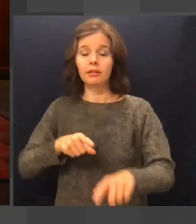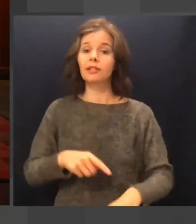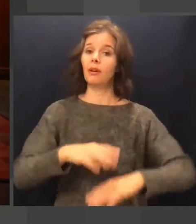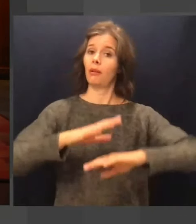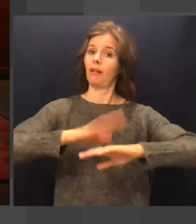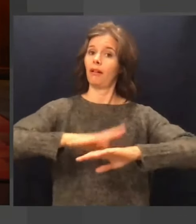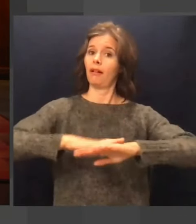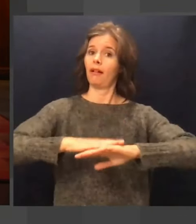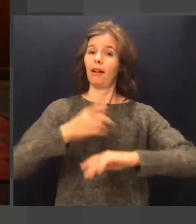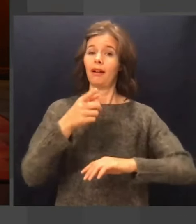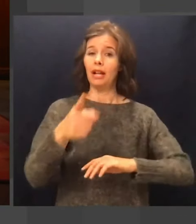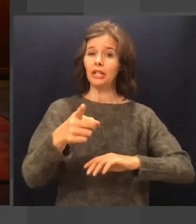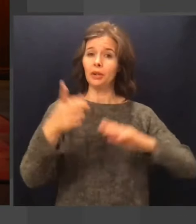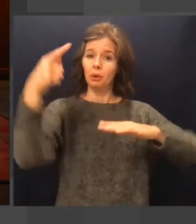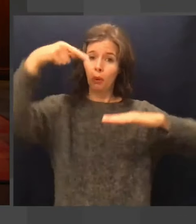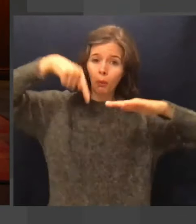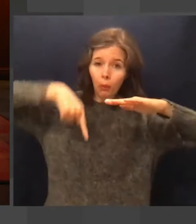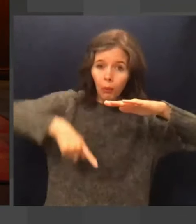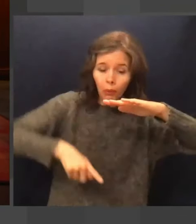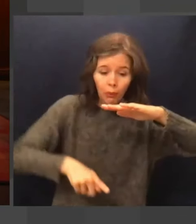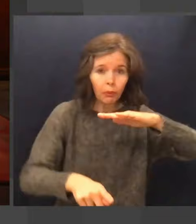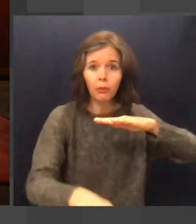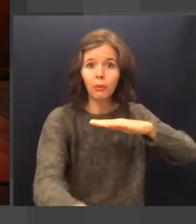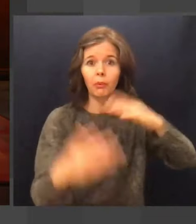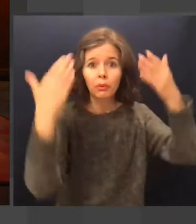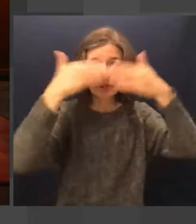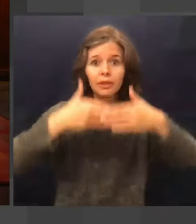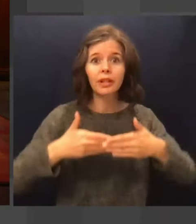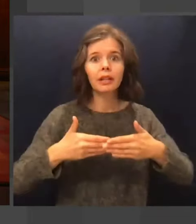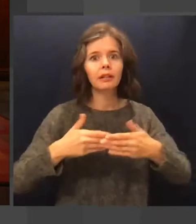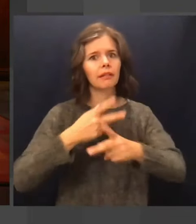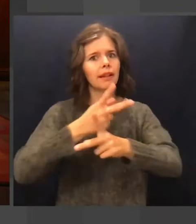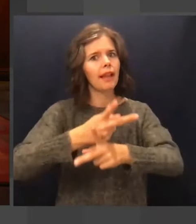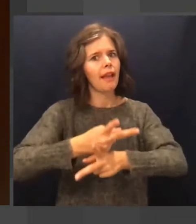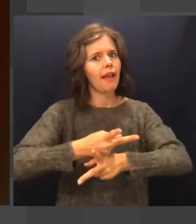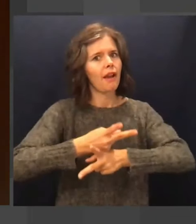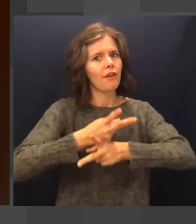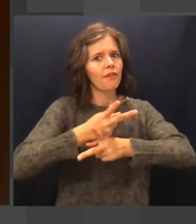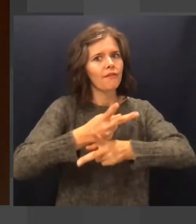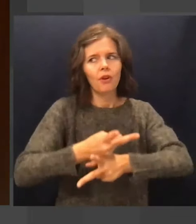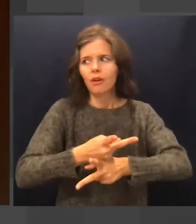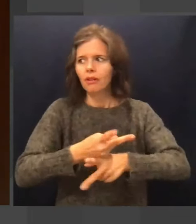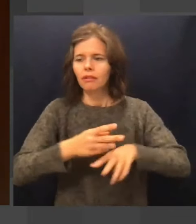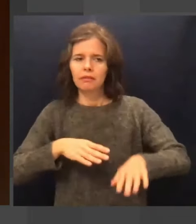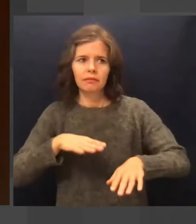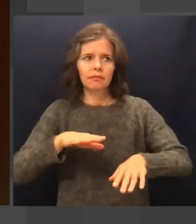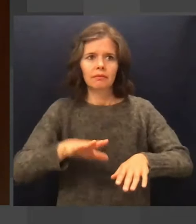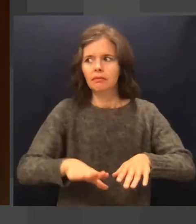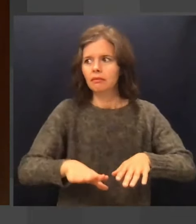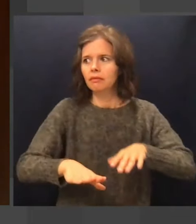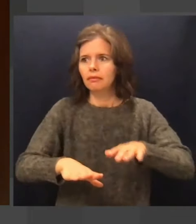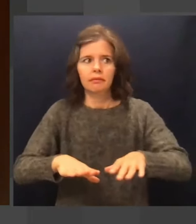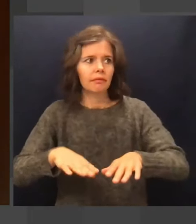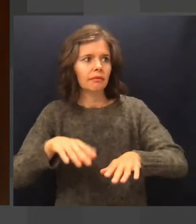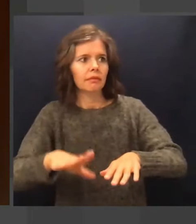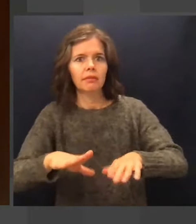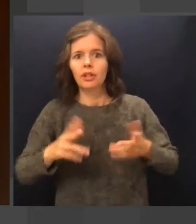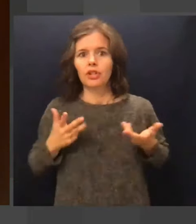BLOCK. SO IF YOU ARE NOT VERY CAREFUL WHEN YOU WALK AROUND IN THE DEEP DARK YOU MIGHT UPSET THAT MOB.